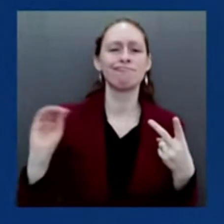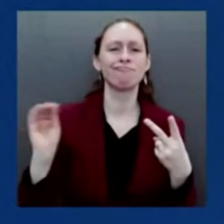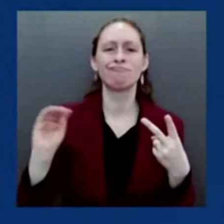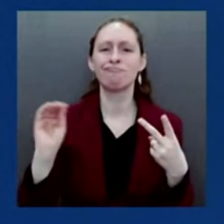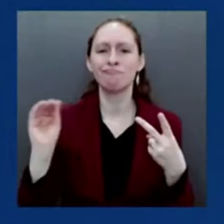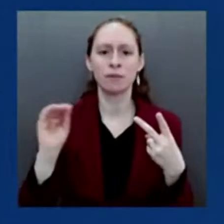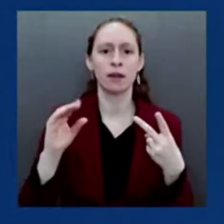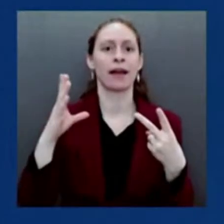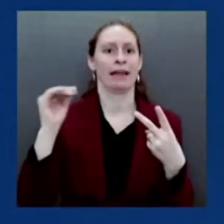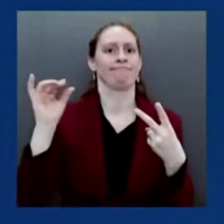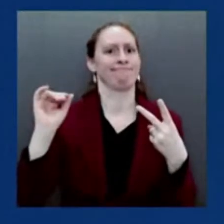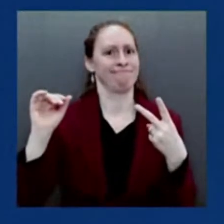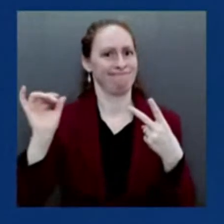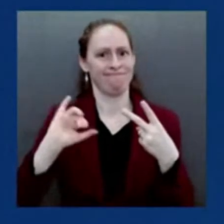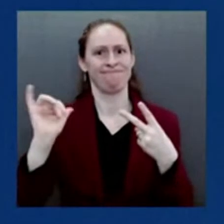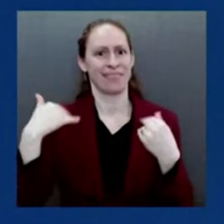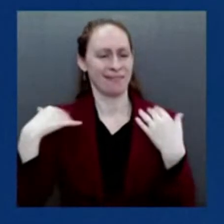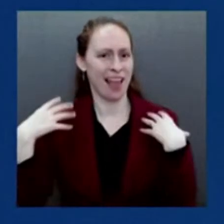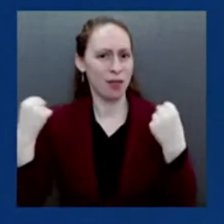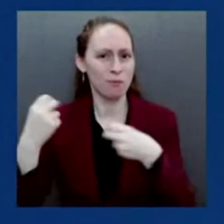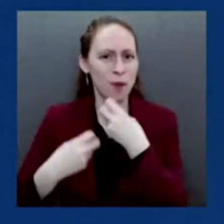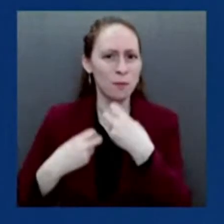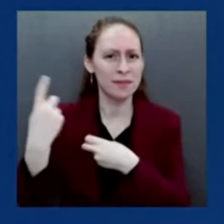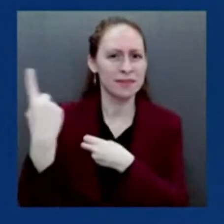NAMELY, ANYONE GREATER THAN AGE 65 OR ANYONE LESS THAN AGE 65